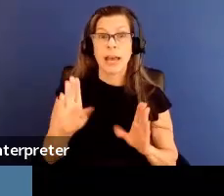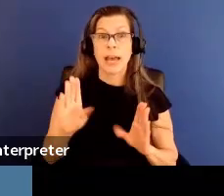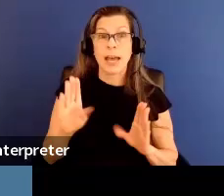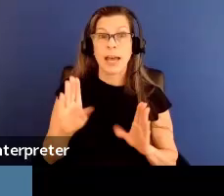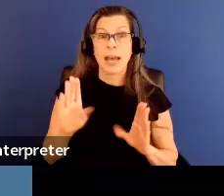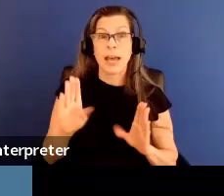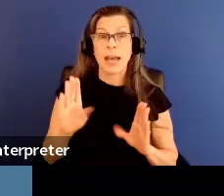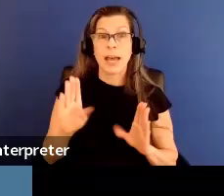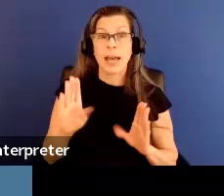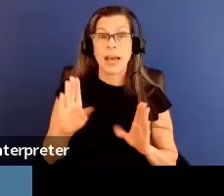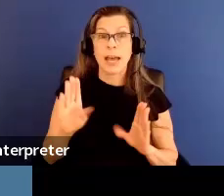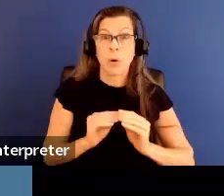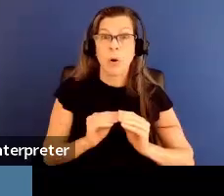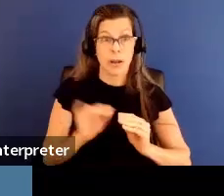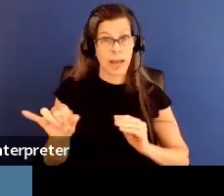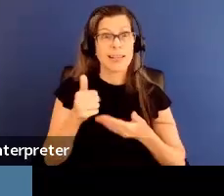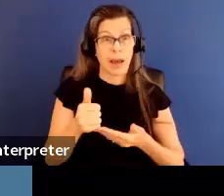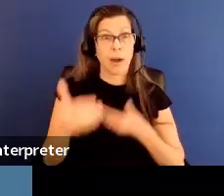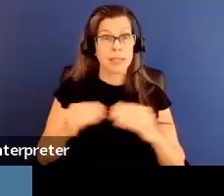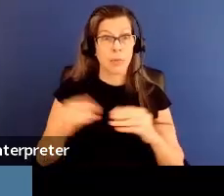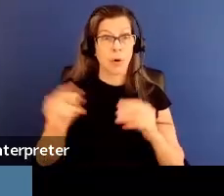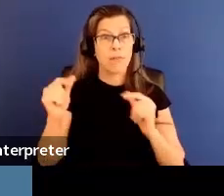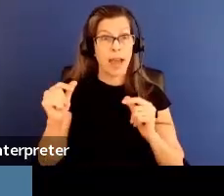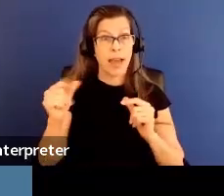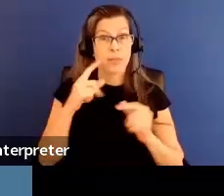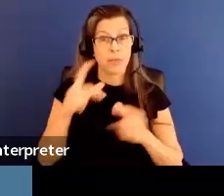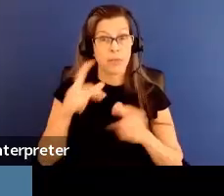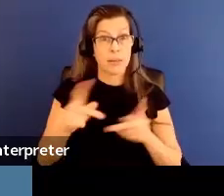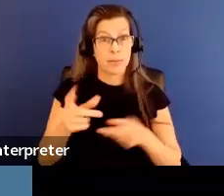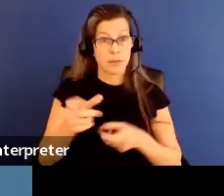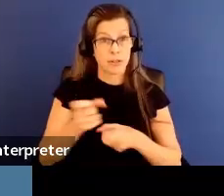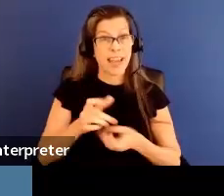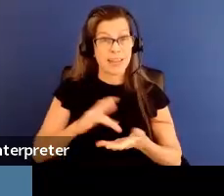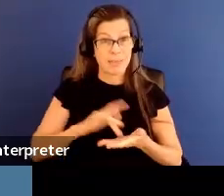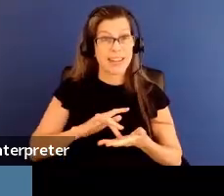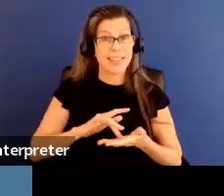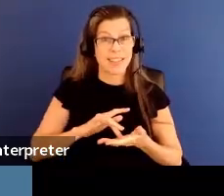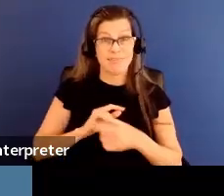the state of Colorado has nearly stopped